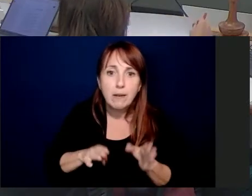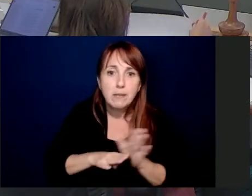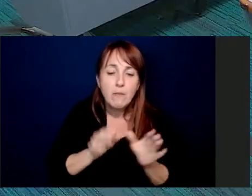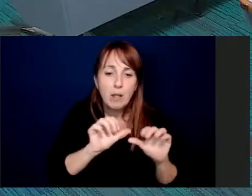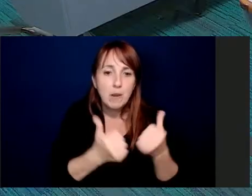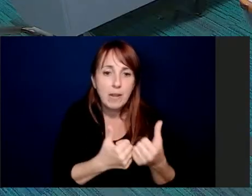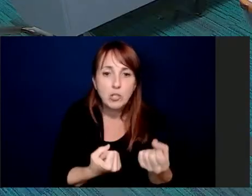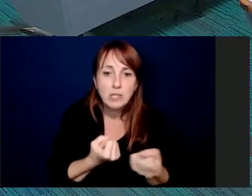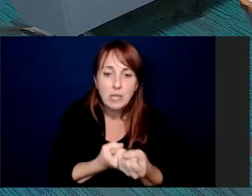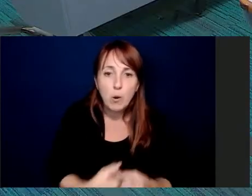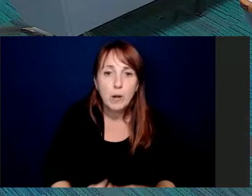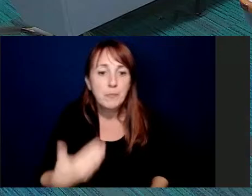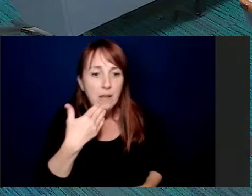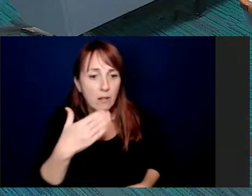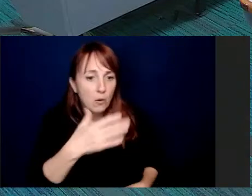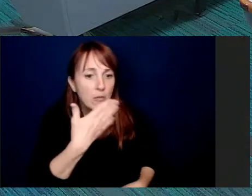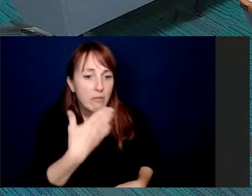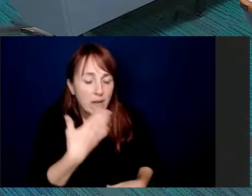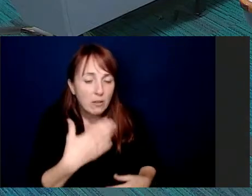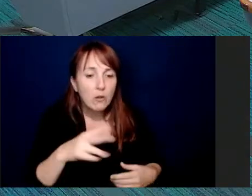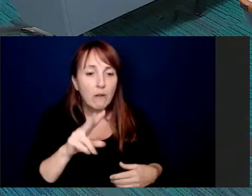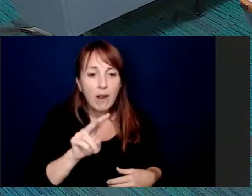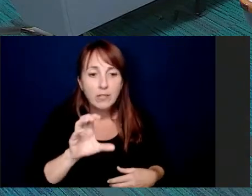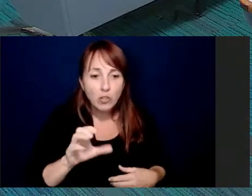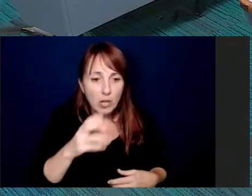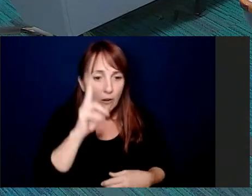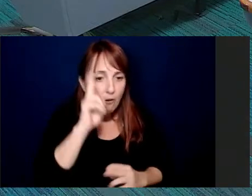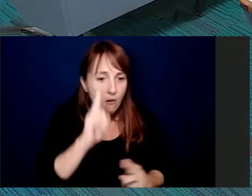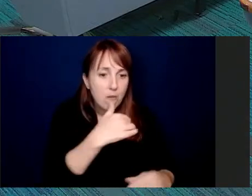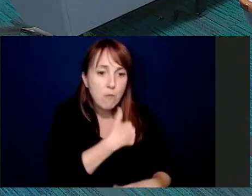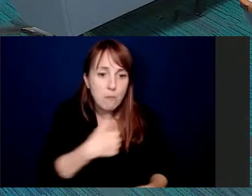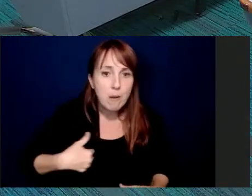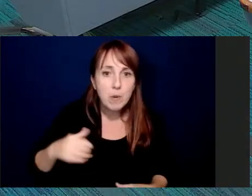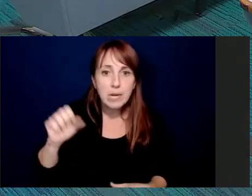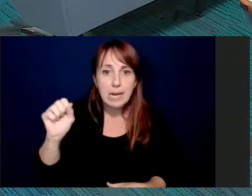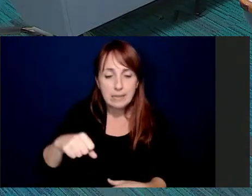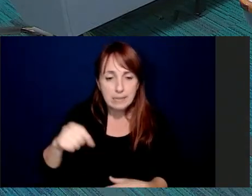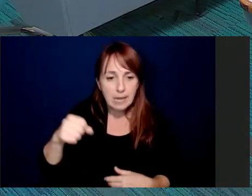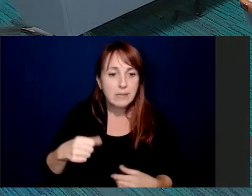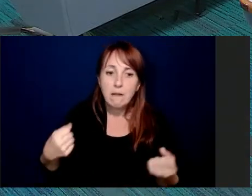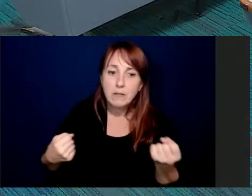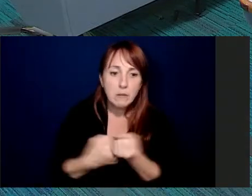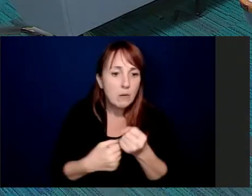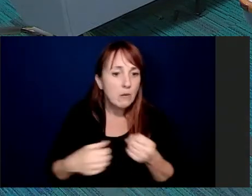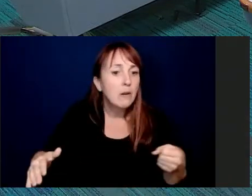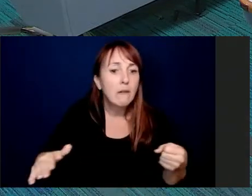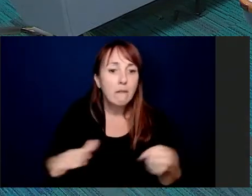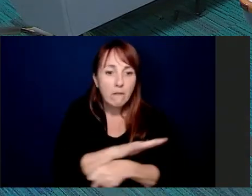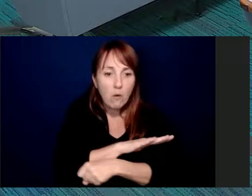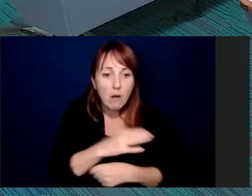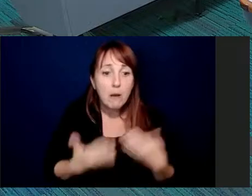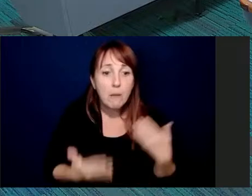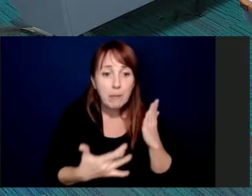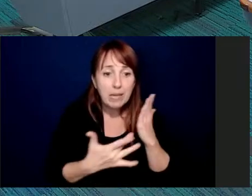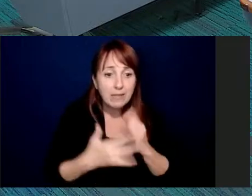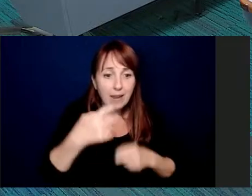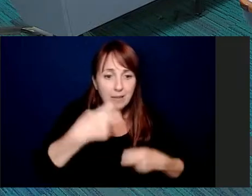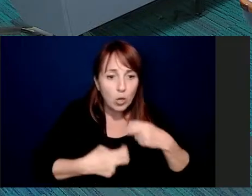Chair San Ura, vice Chair Keno board members. Yes, shift is in full support of this. There may be some technical issues as mentioned that have